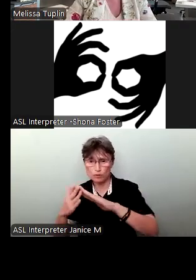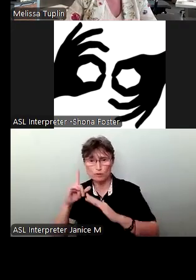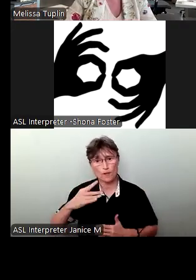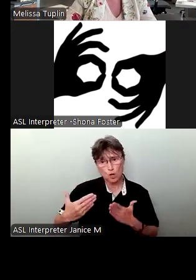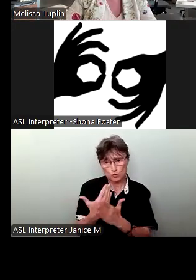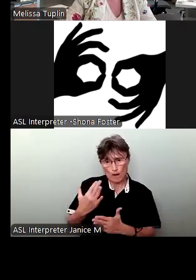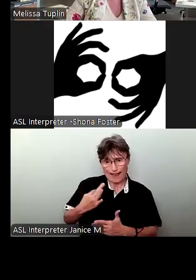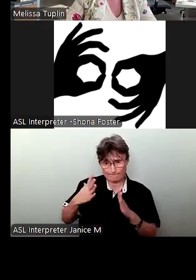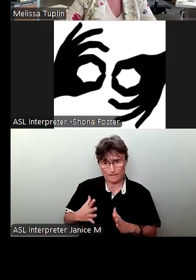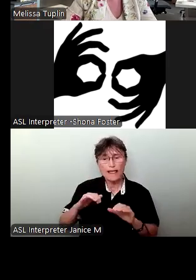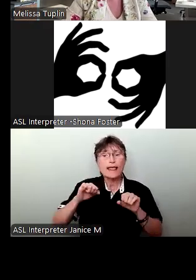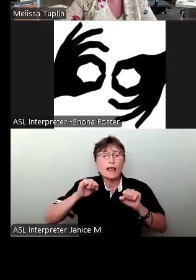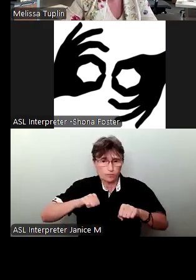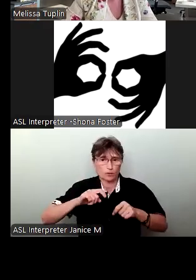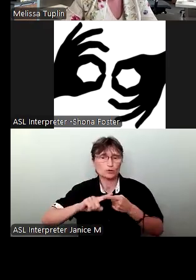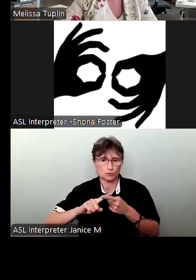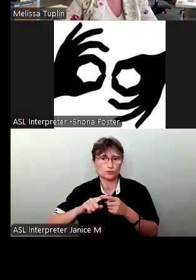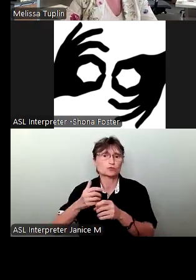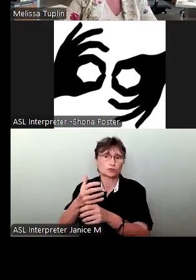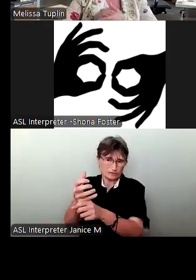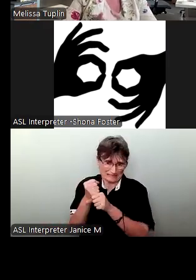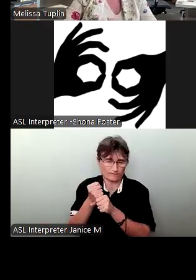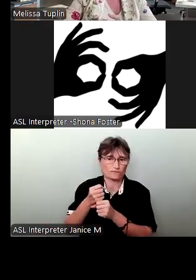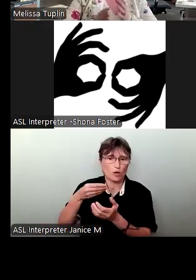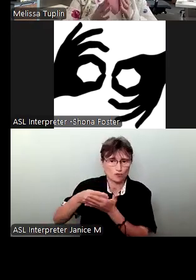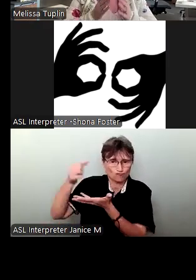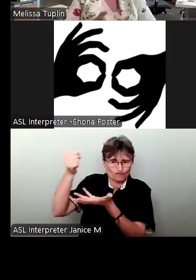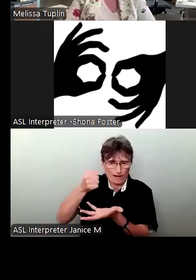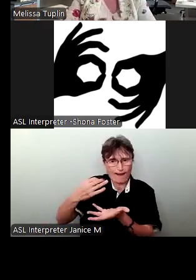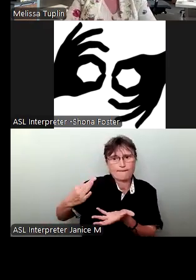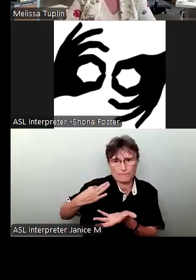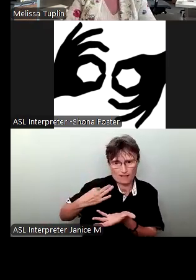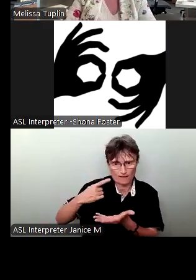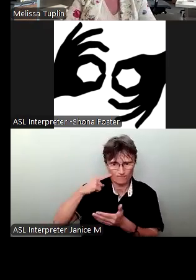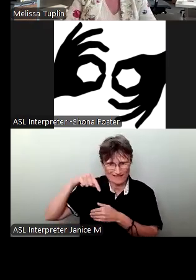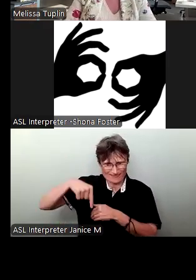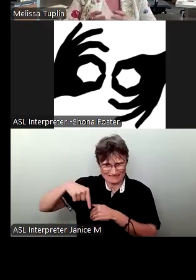to the operating grant this fall, and we knew that you were planning on applying,